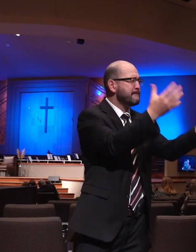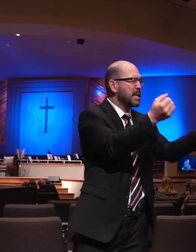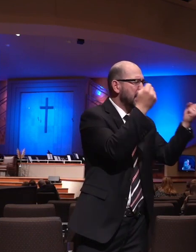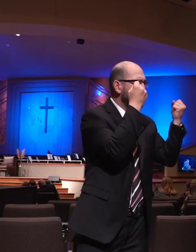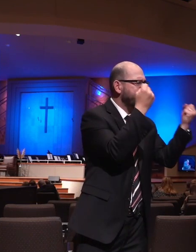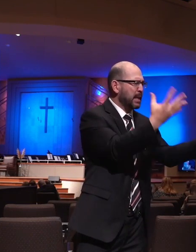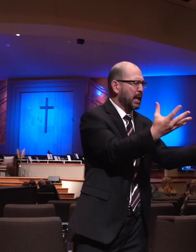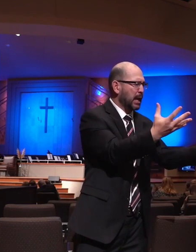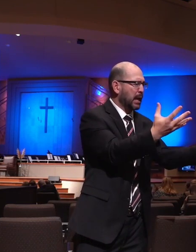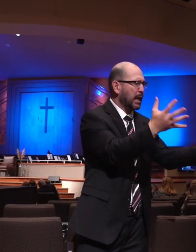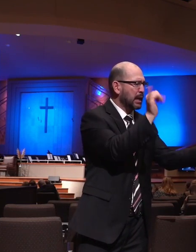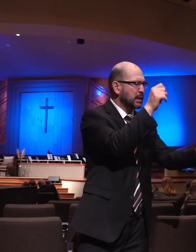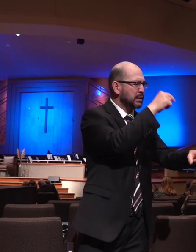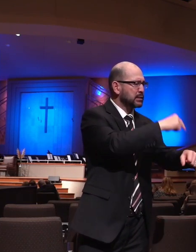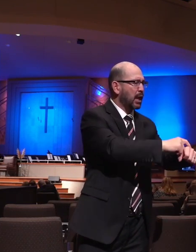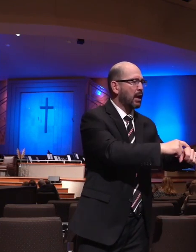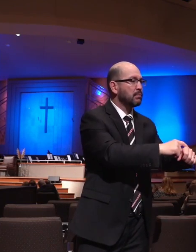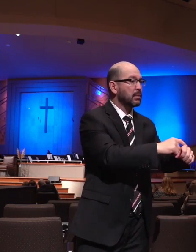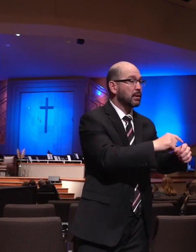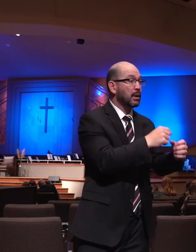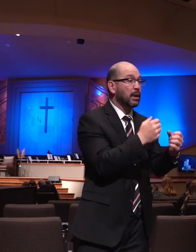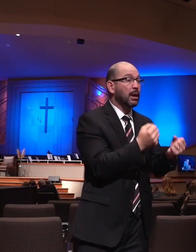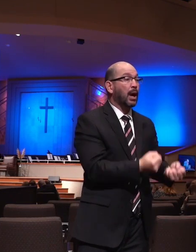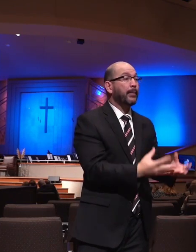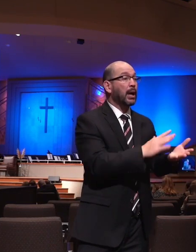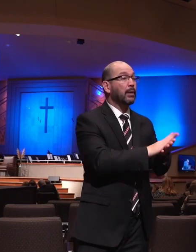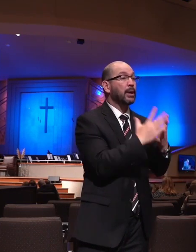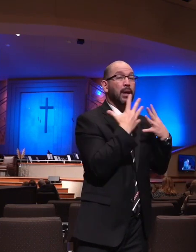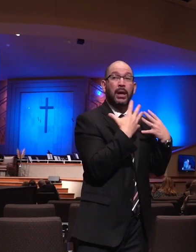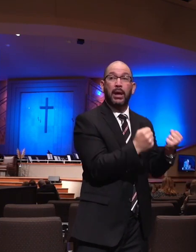prophet and none of them was cleansed